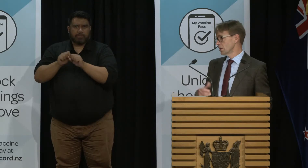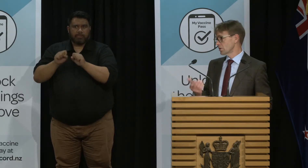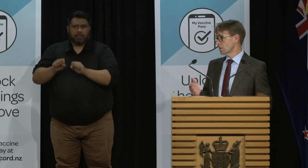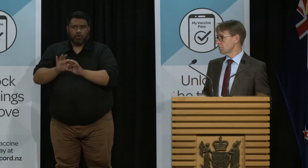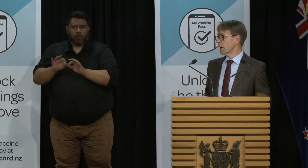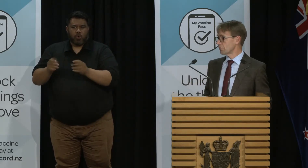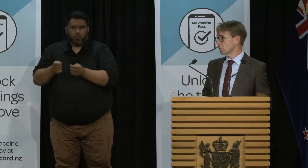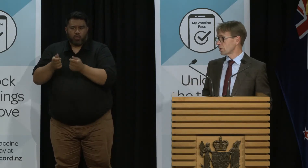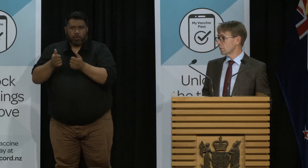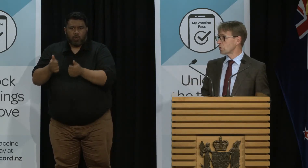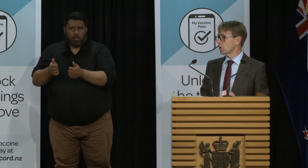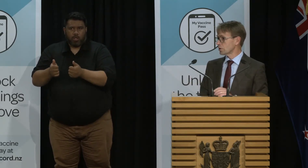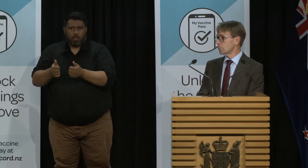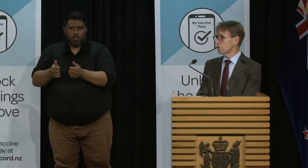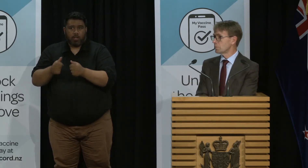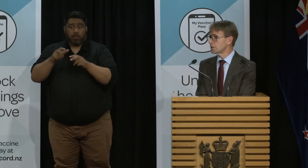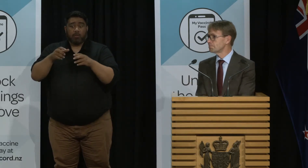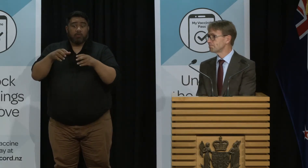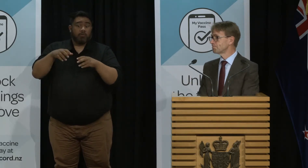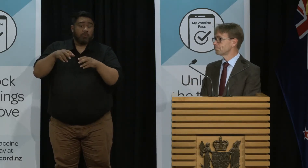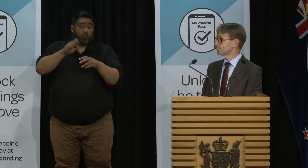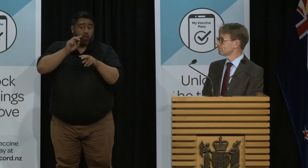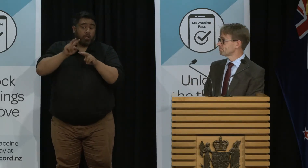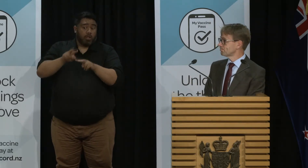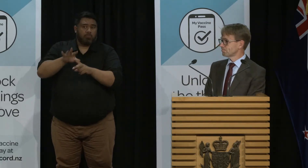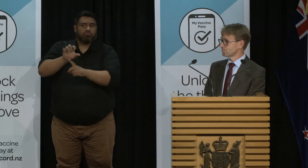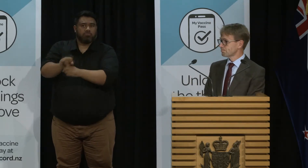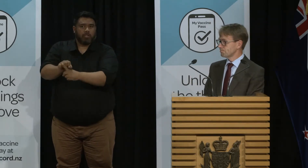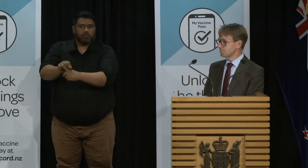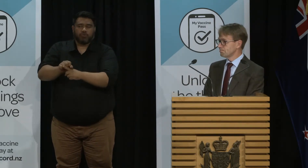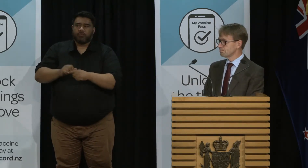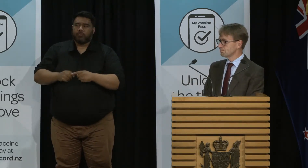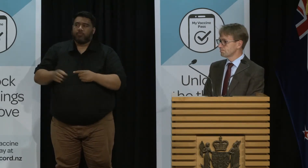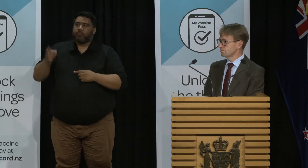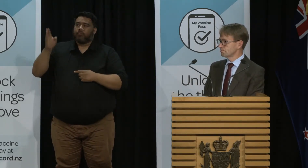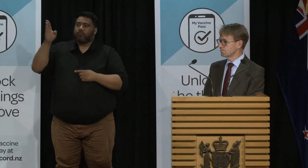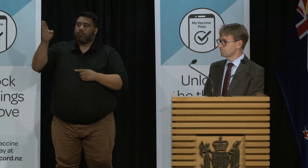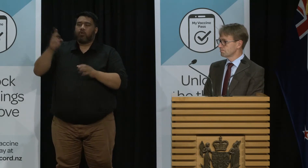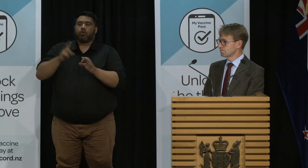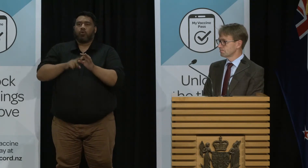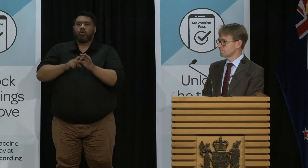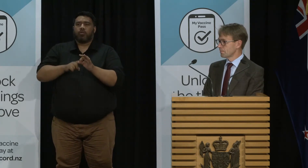see if there are any signals that might suggest that the system isn't working as well as